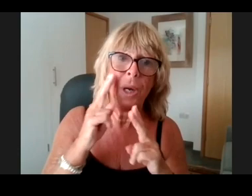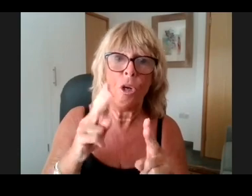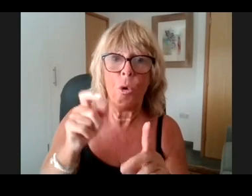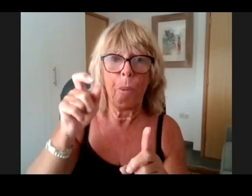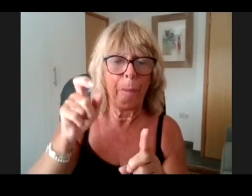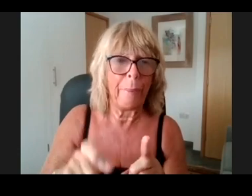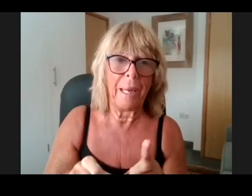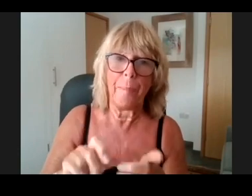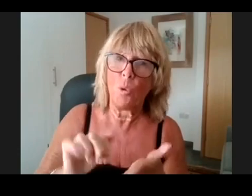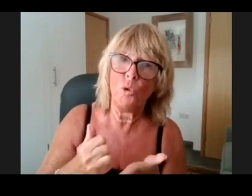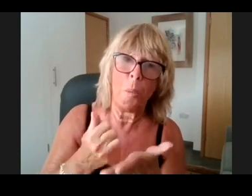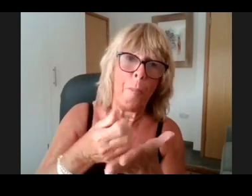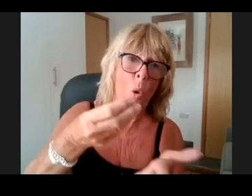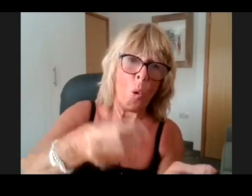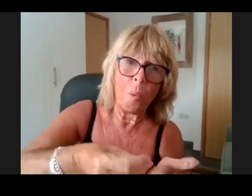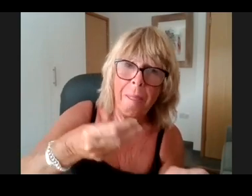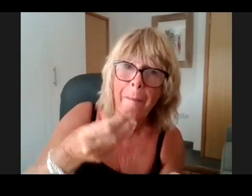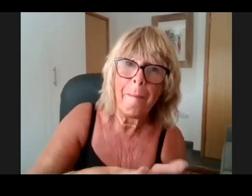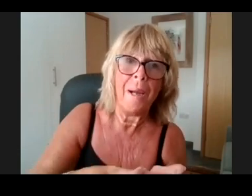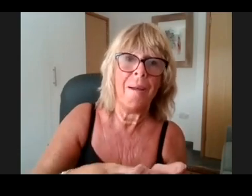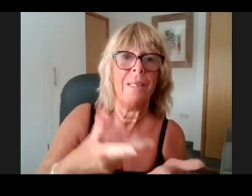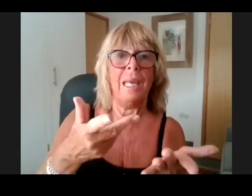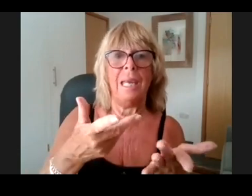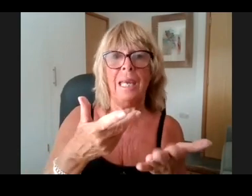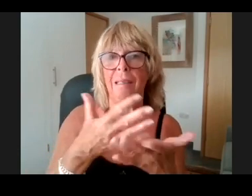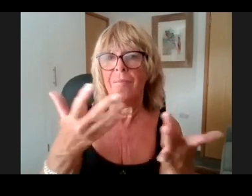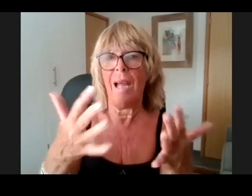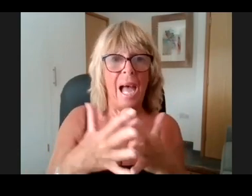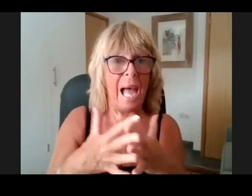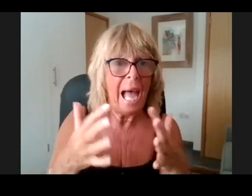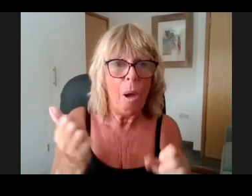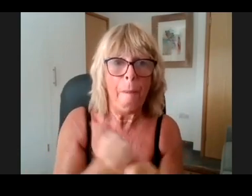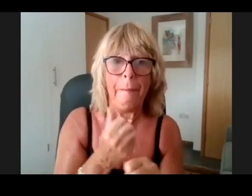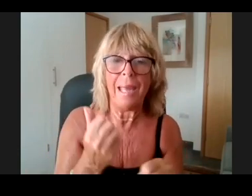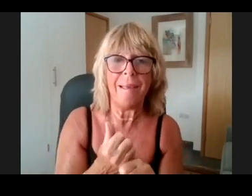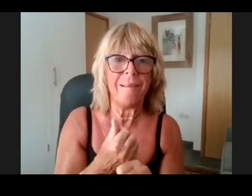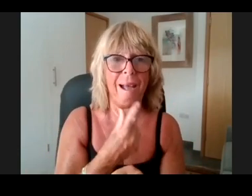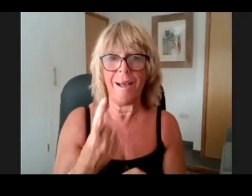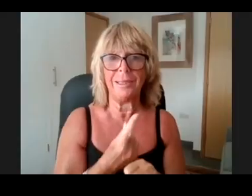we're looking for Support we're looking for how we can make ourselves Sustainable